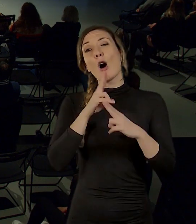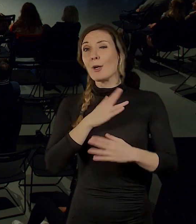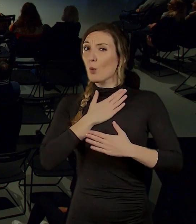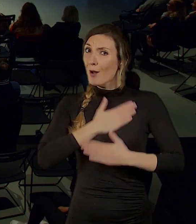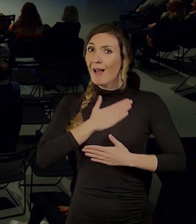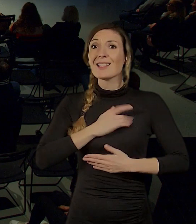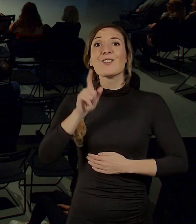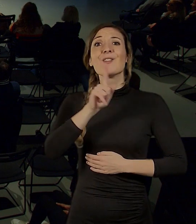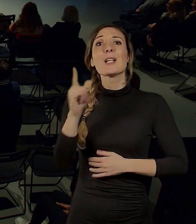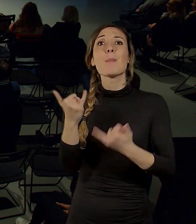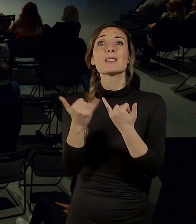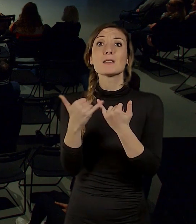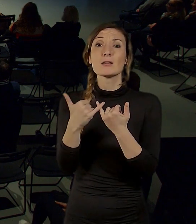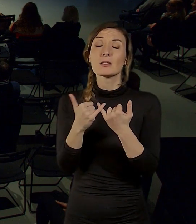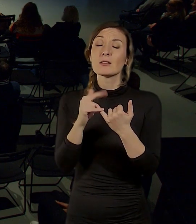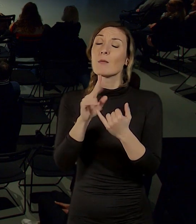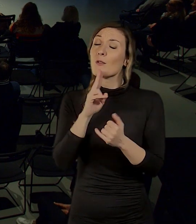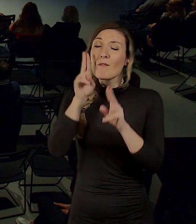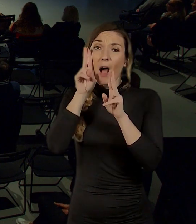that was preparing the selection of architects with Mr. Klápště